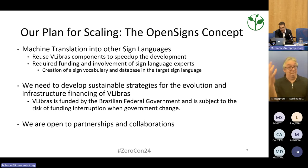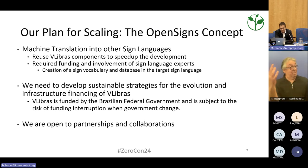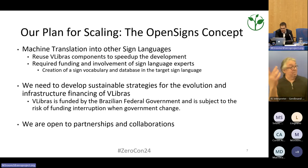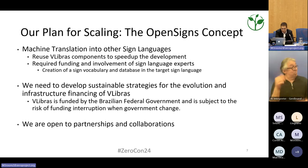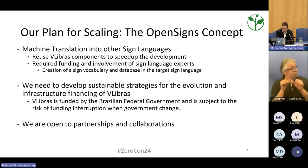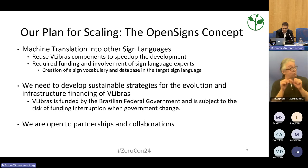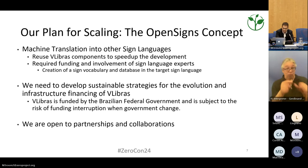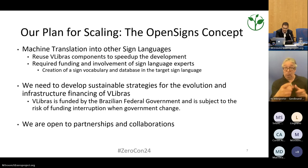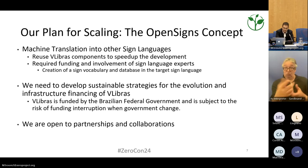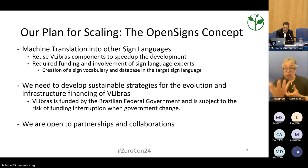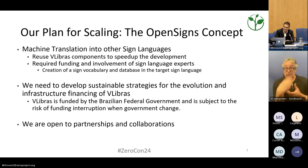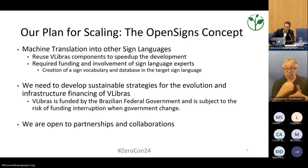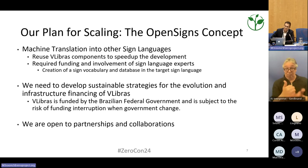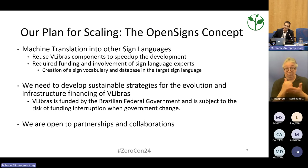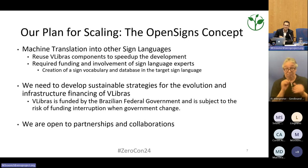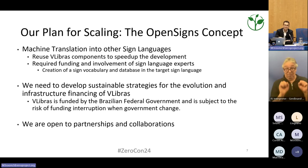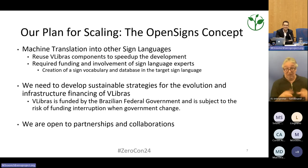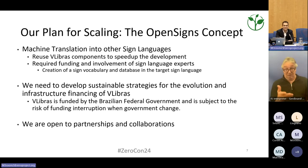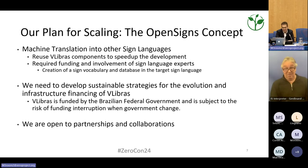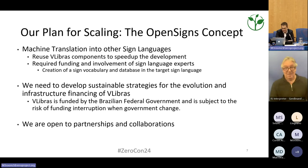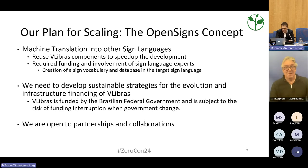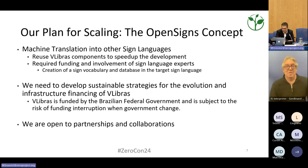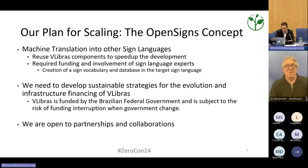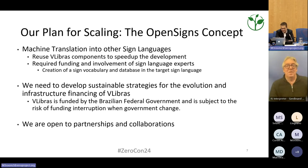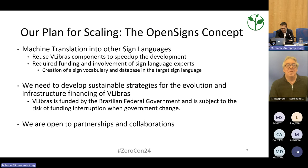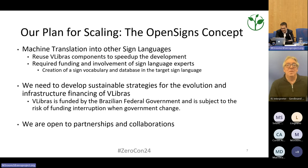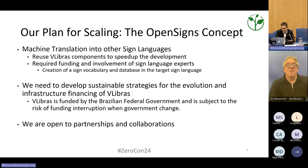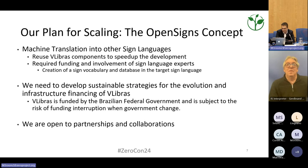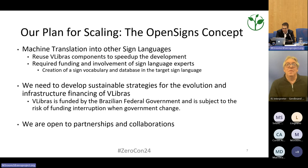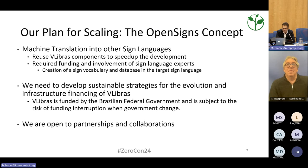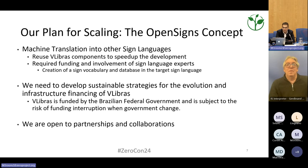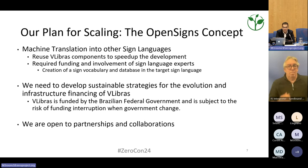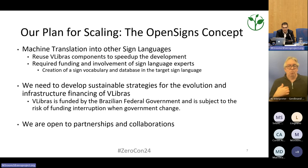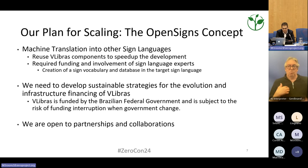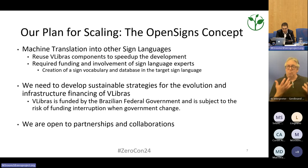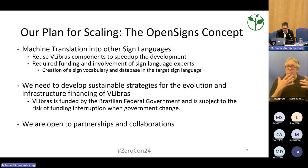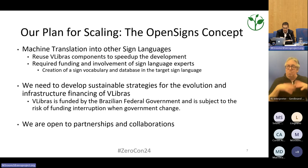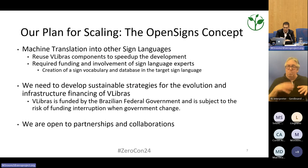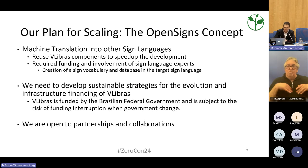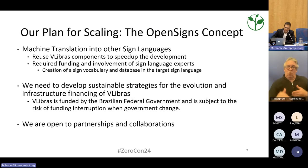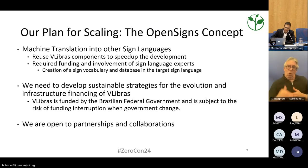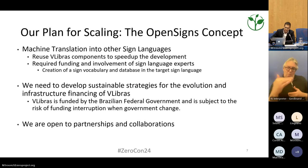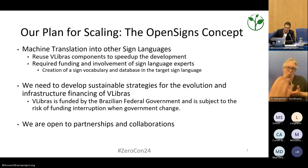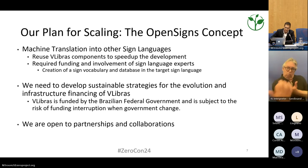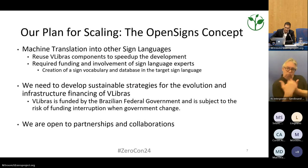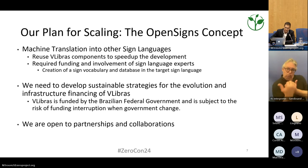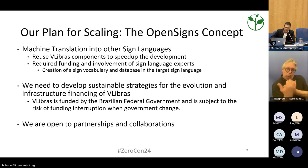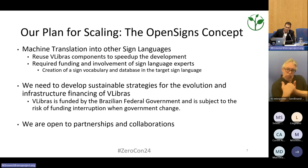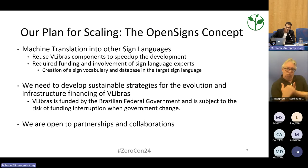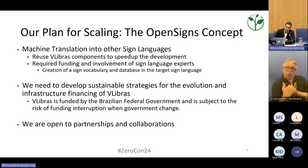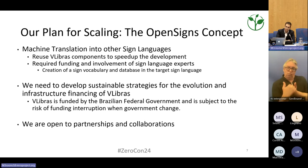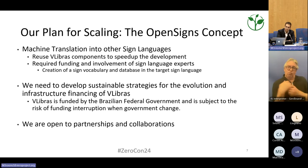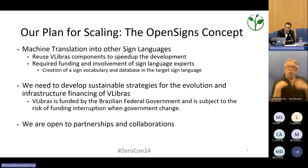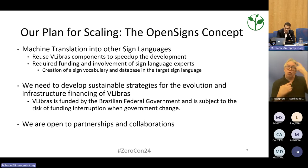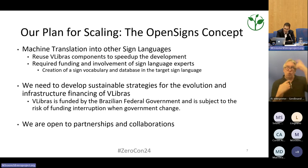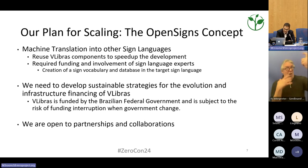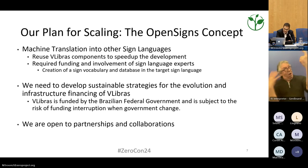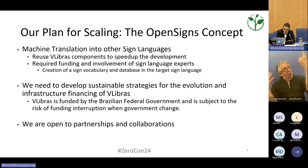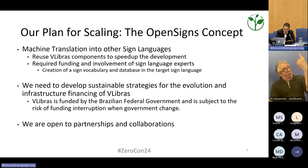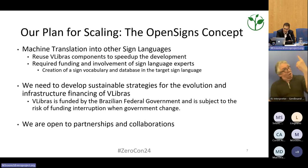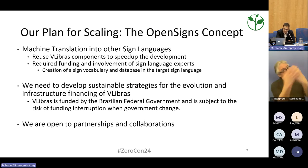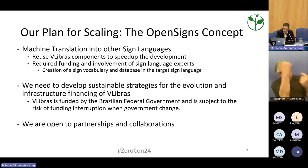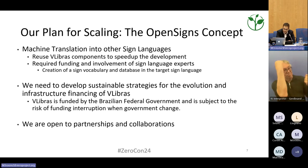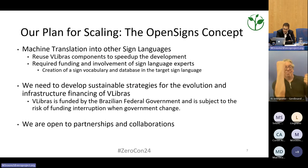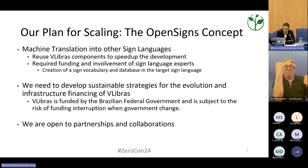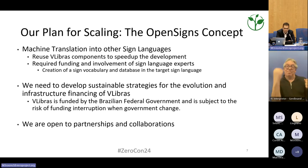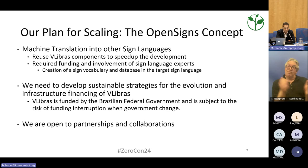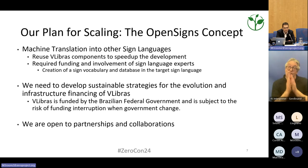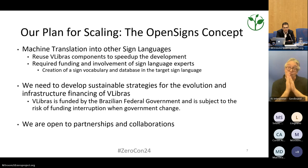of the train. We need partnerships to continue the stream. Let's make this dream come true,